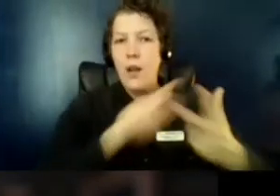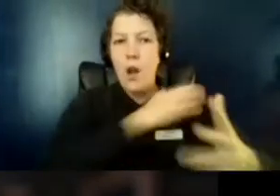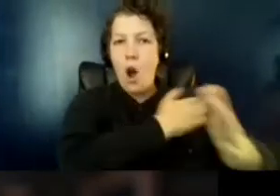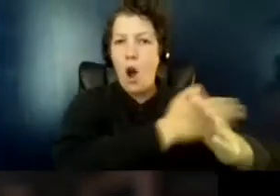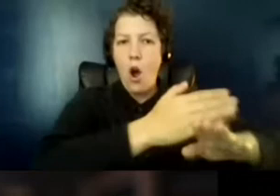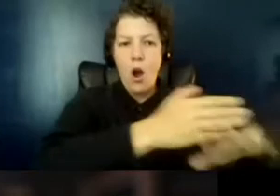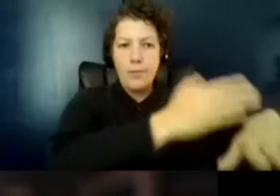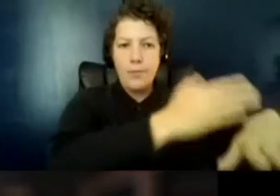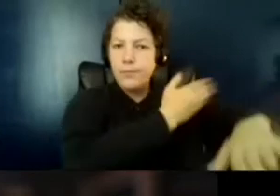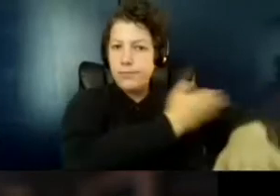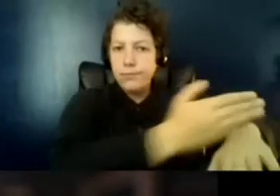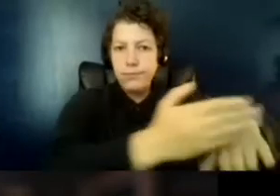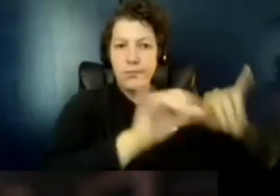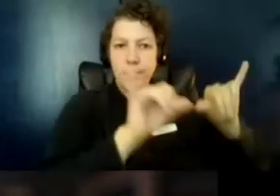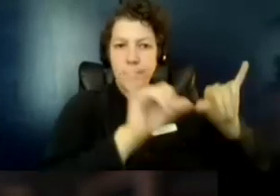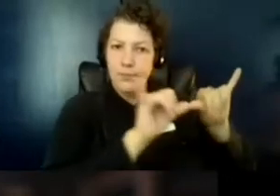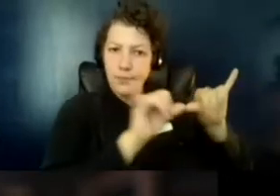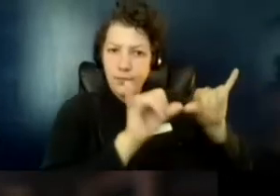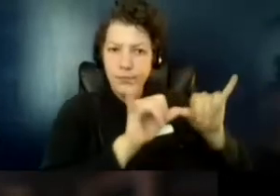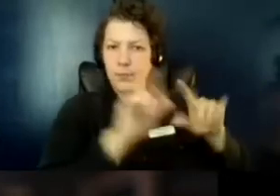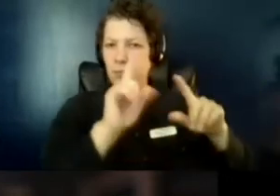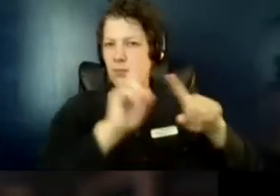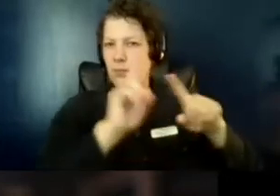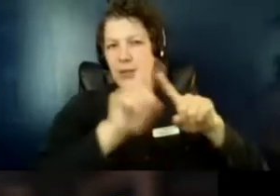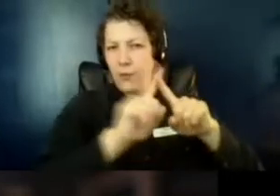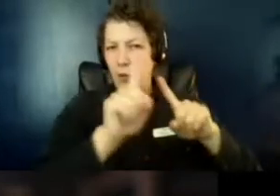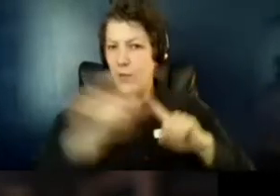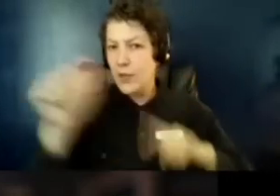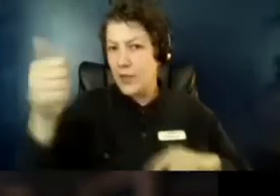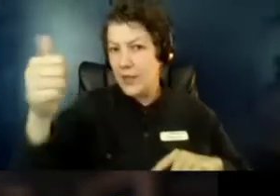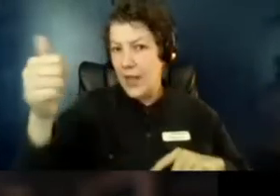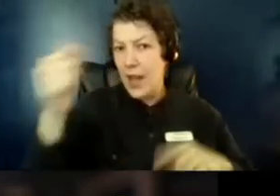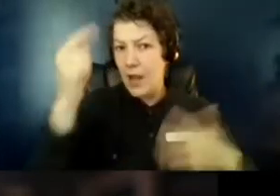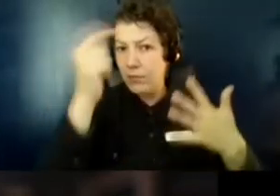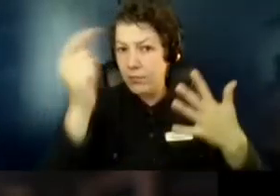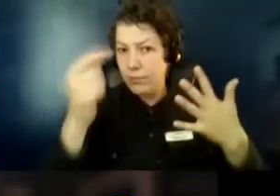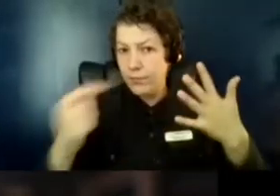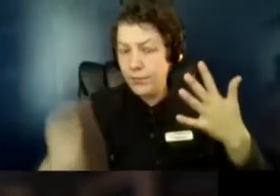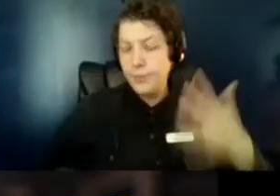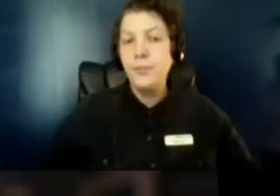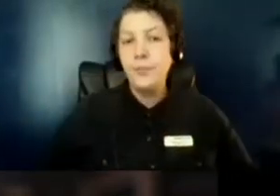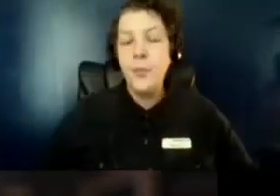out, well ‑‑ or the air force sent him off to figure out, what are the ideal dimensions